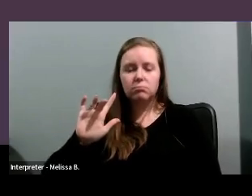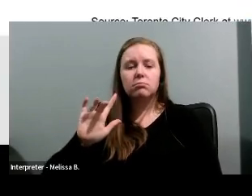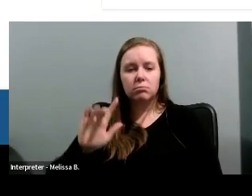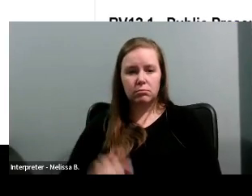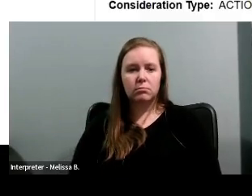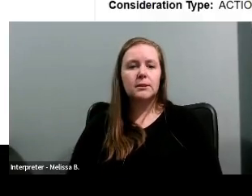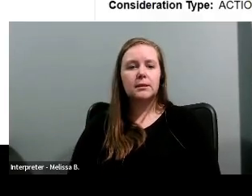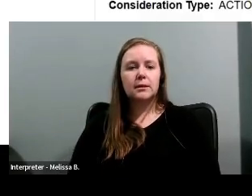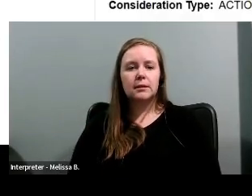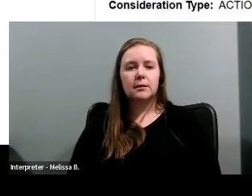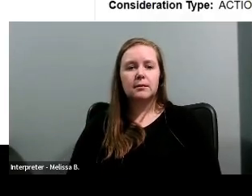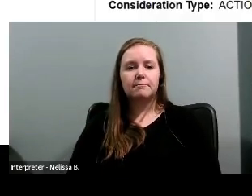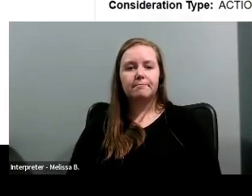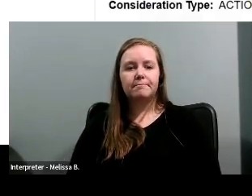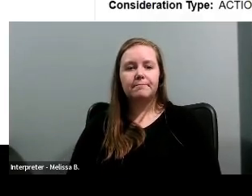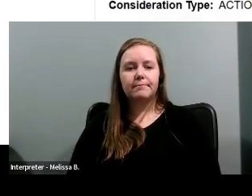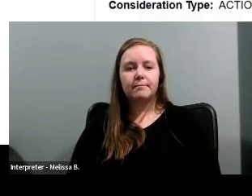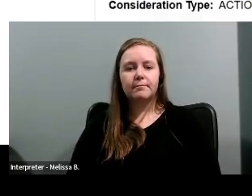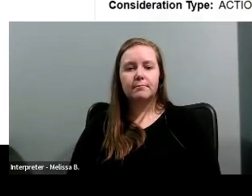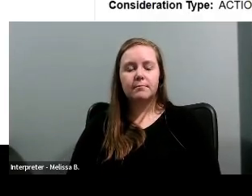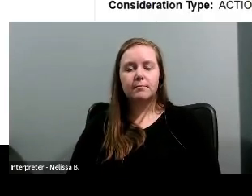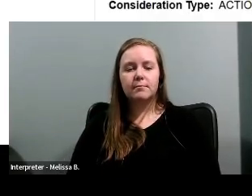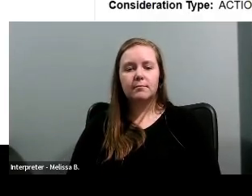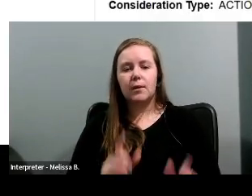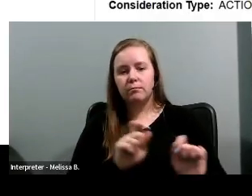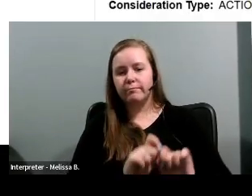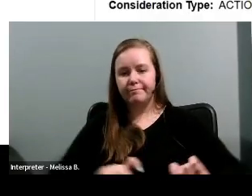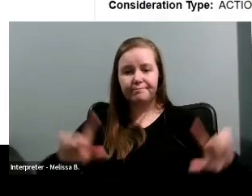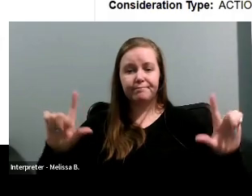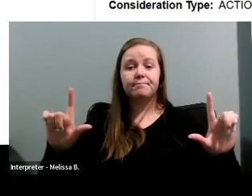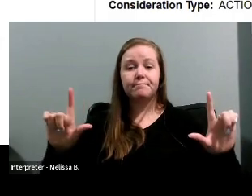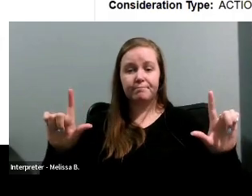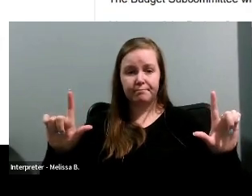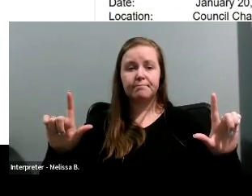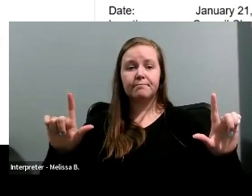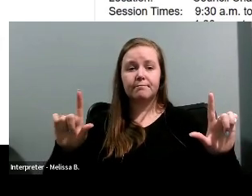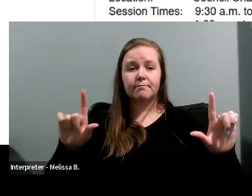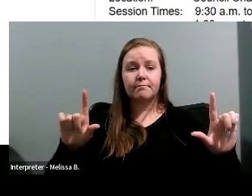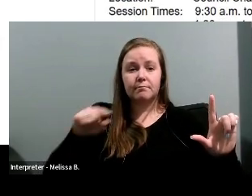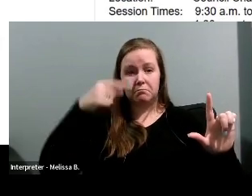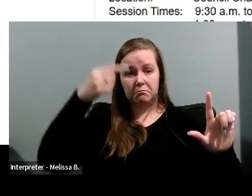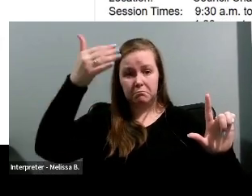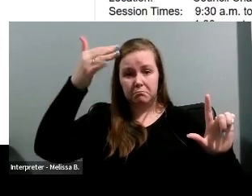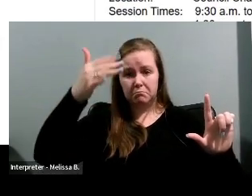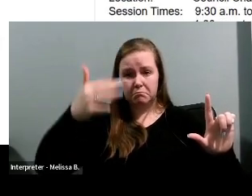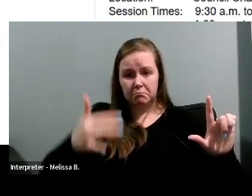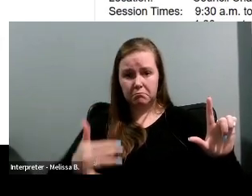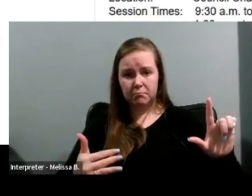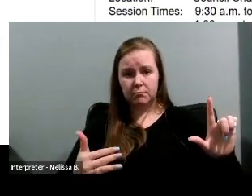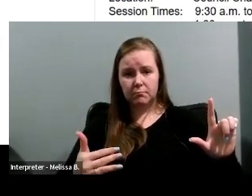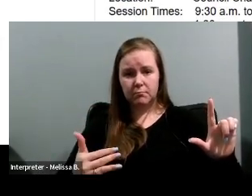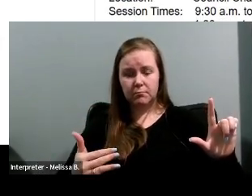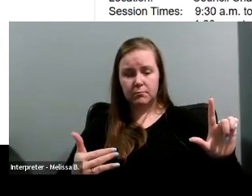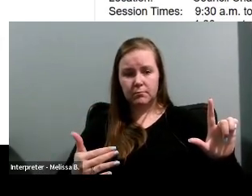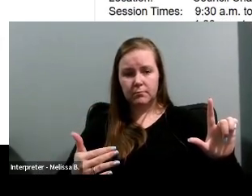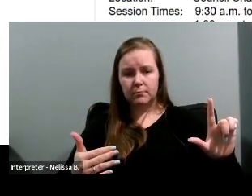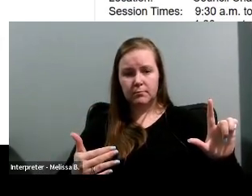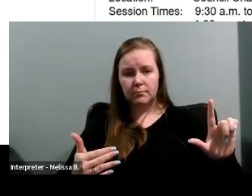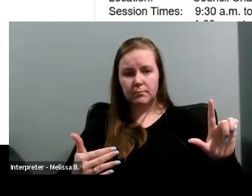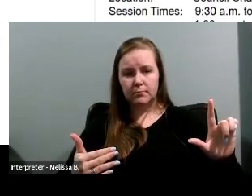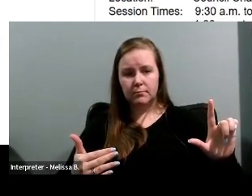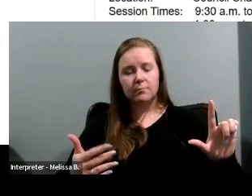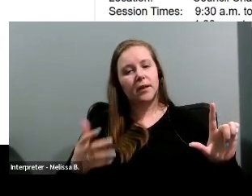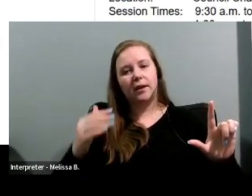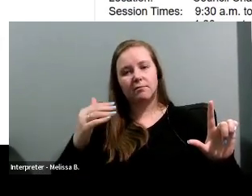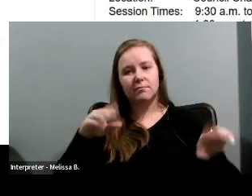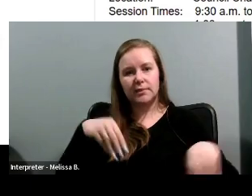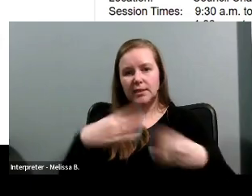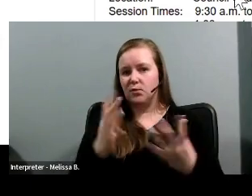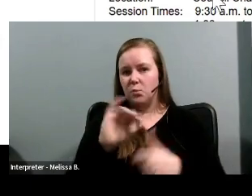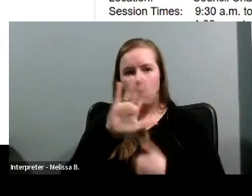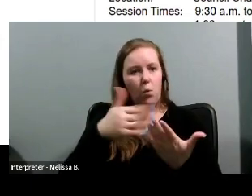Shannon Spencer (she/her): And that will kind of open up this page, where you're able to see, you know, thankfully, it lists all the space, like, all the locations and the times.